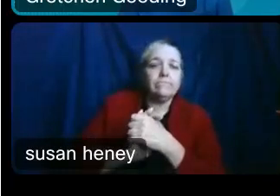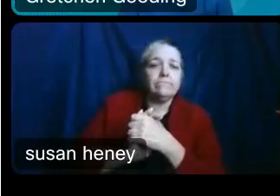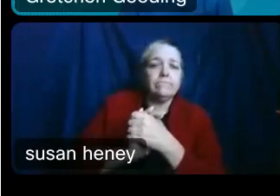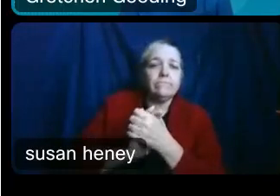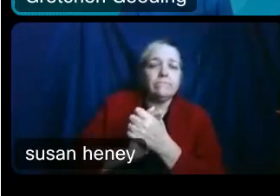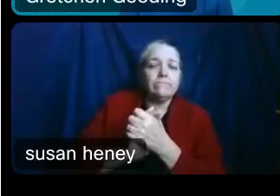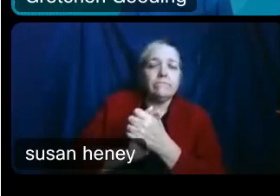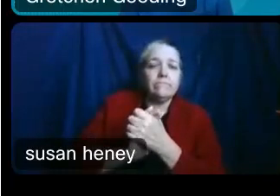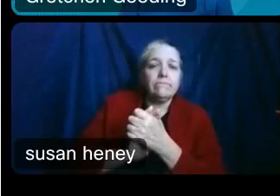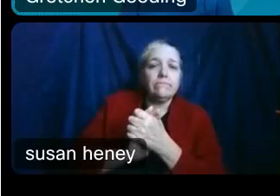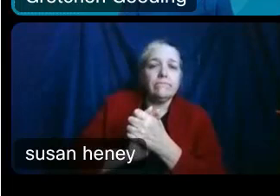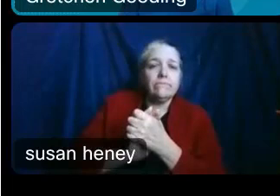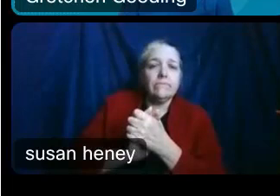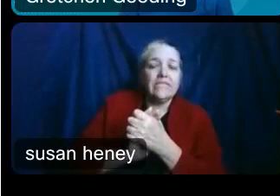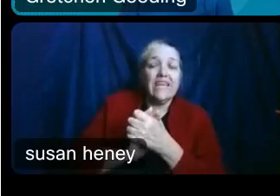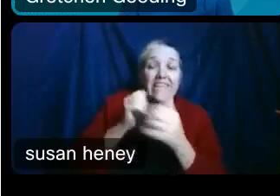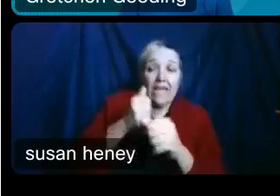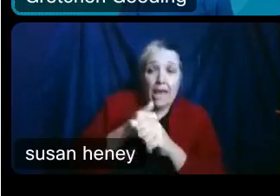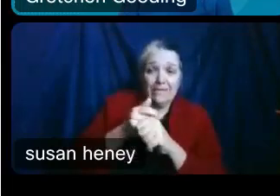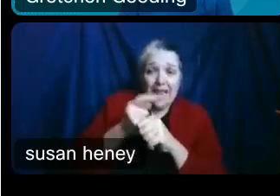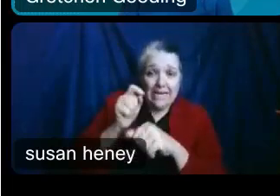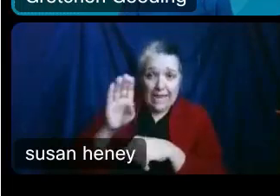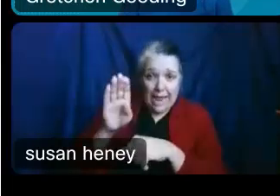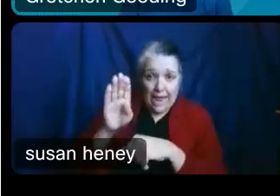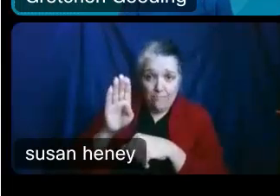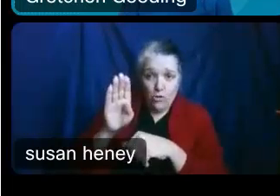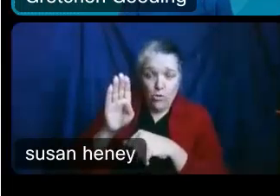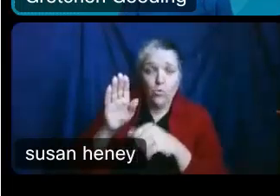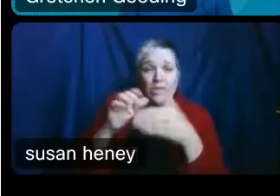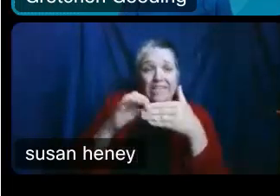The news and updates tab will lead you to our data release schedule, new and notable